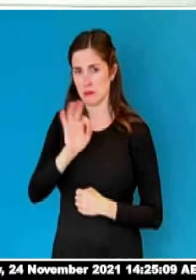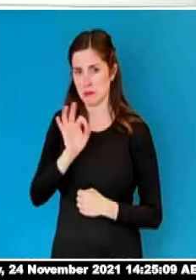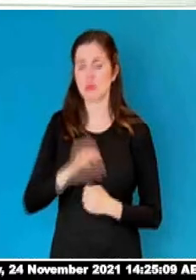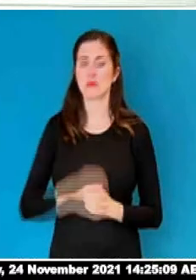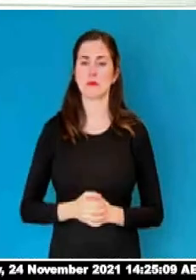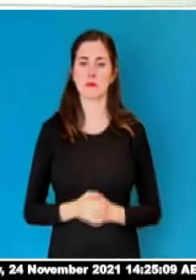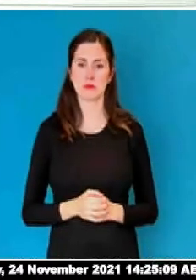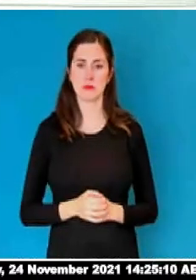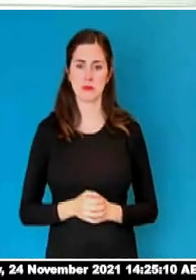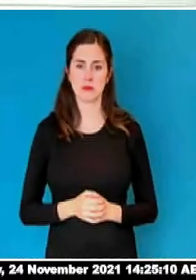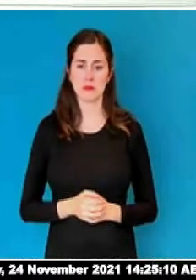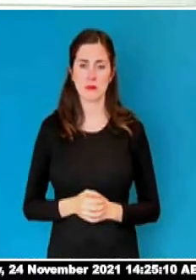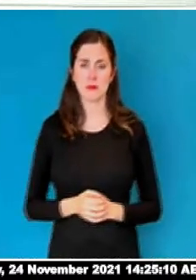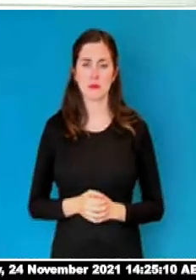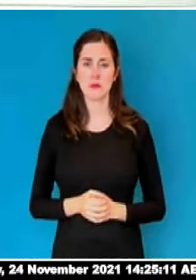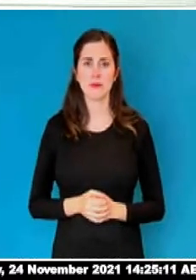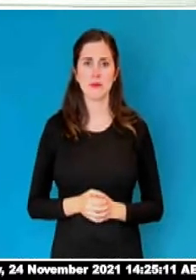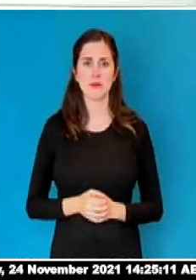So when you say in paragraph 34: